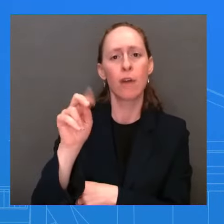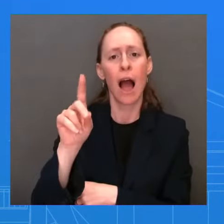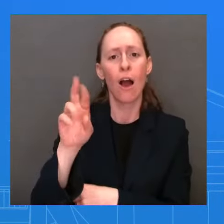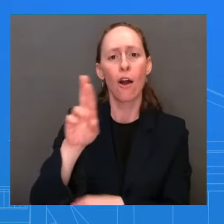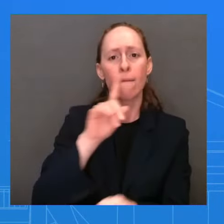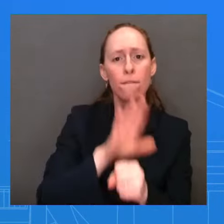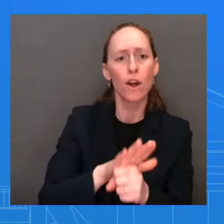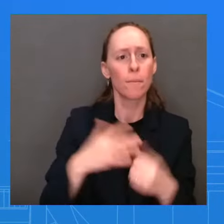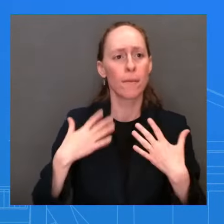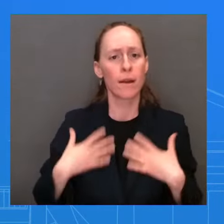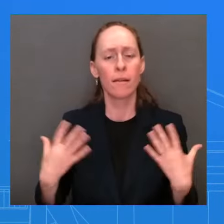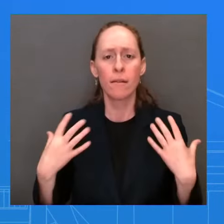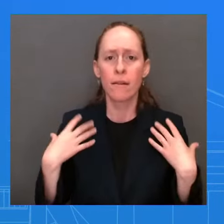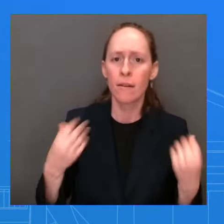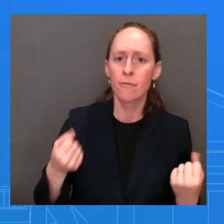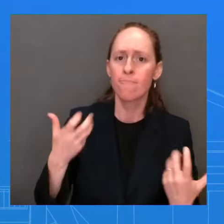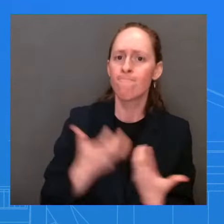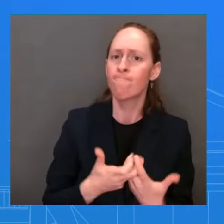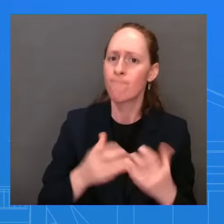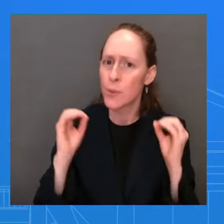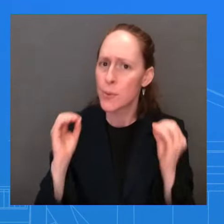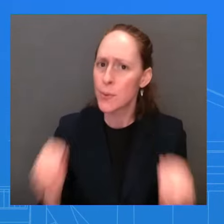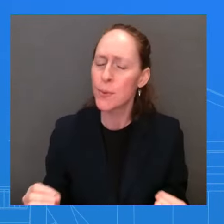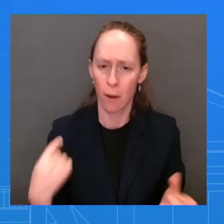Wisconsin, Alabama, and Tennessee, we see you.